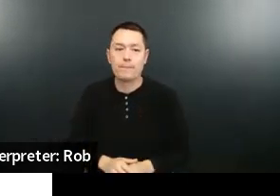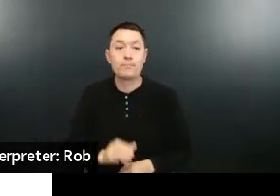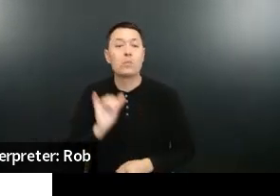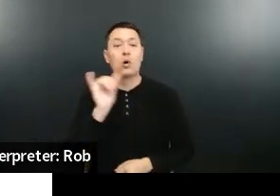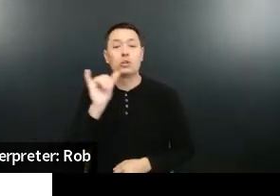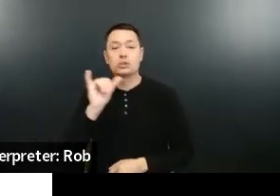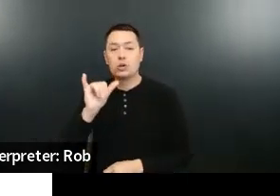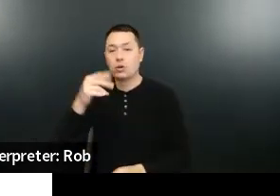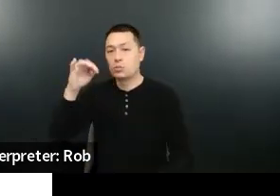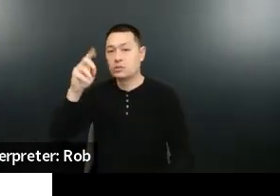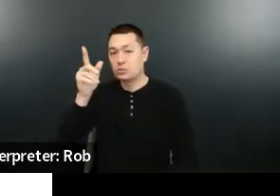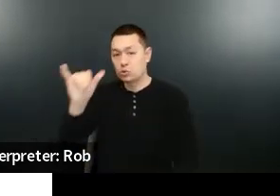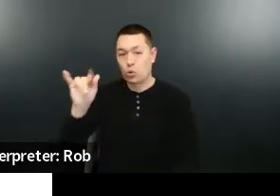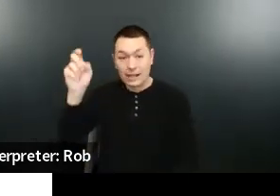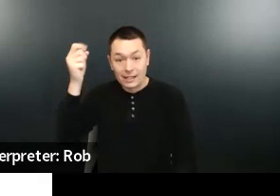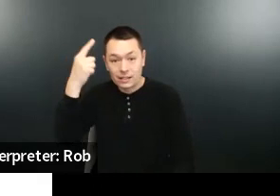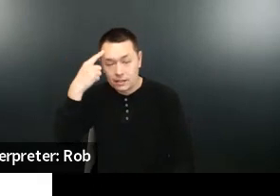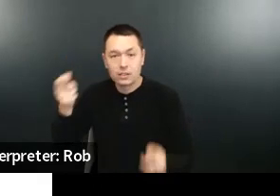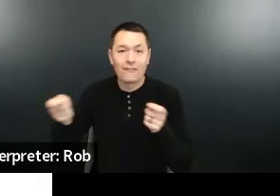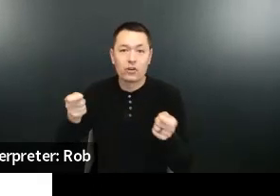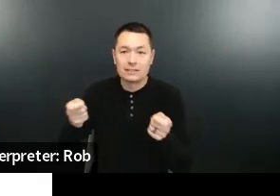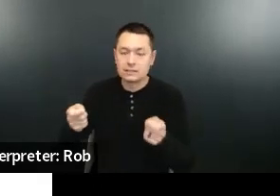The office has really been involved in the governance restructure,